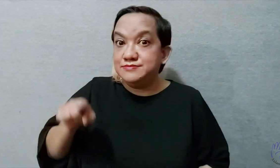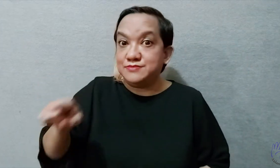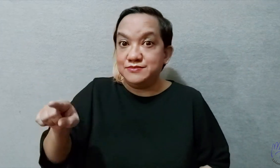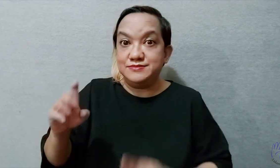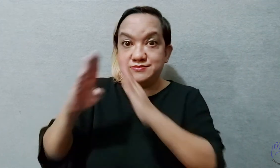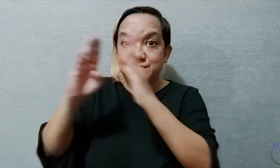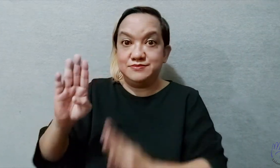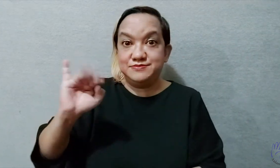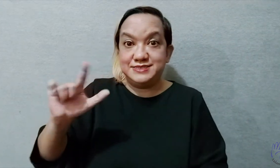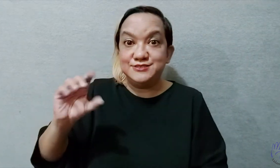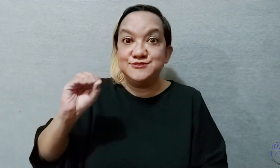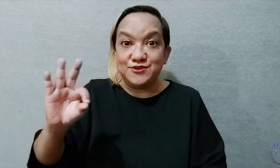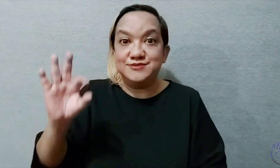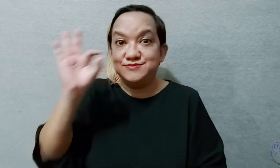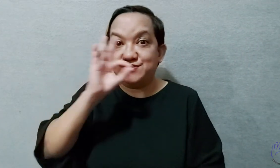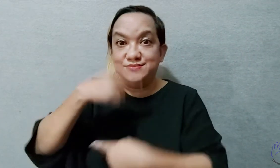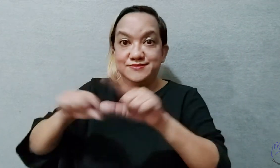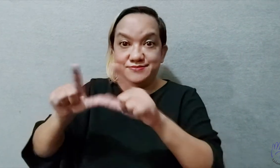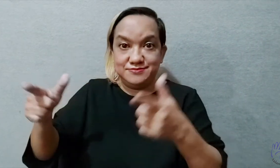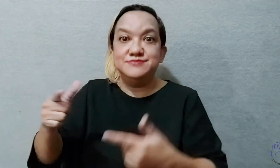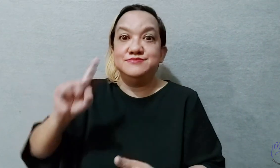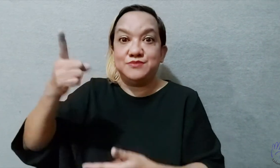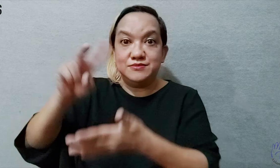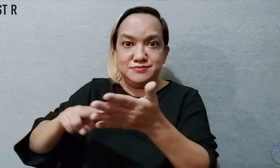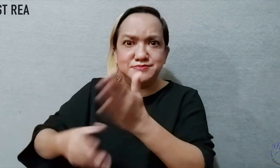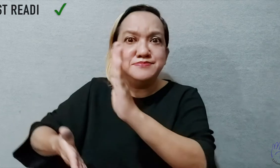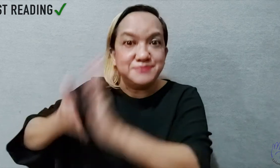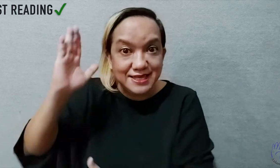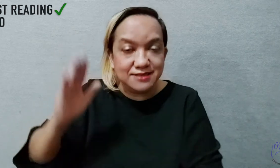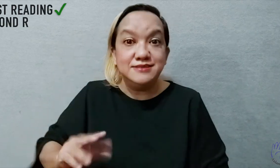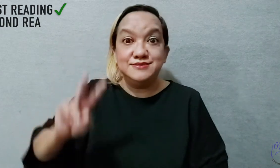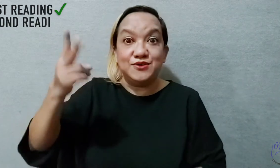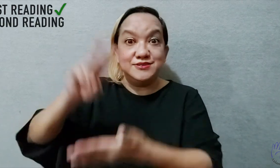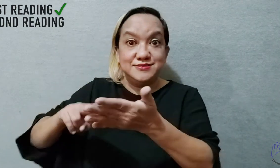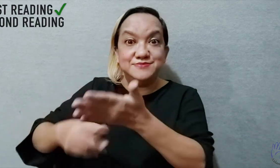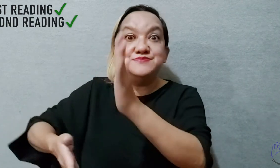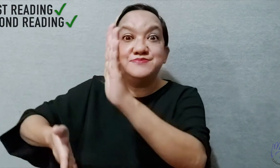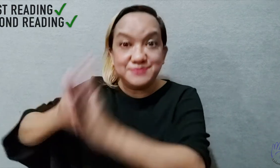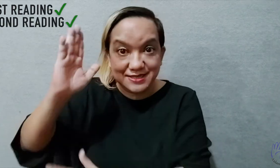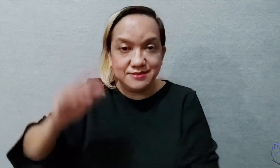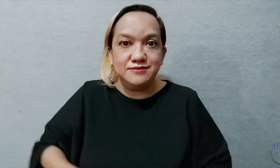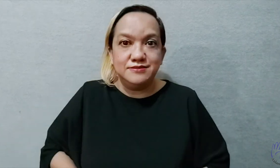The bill for FSL passed during both the first reading and second reading!